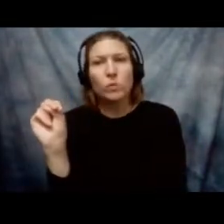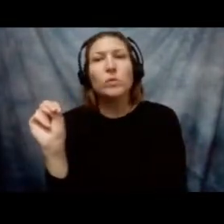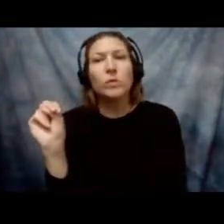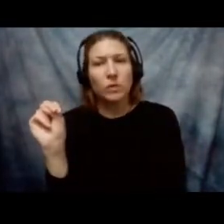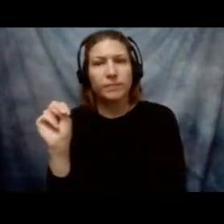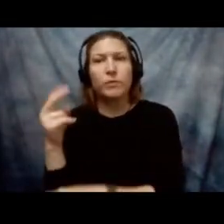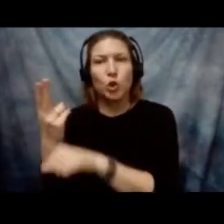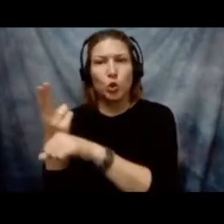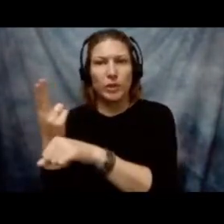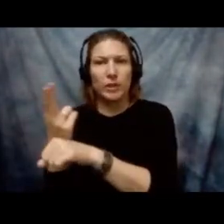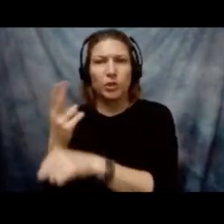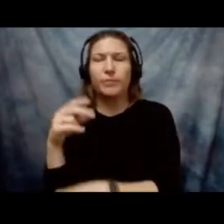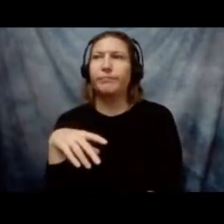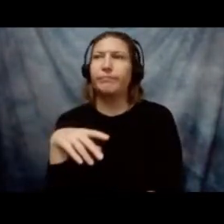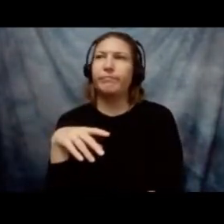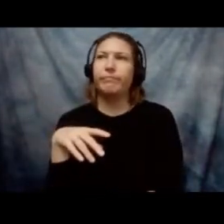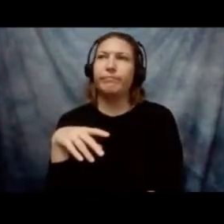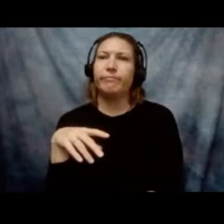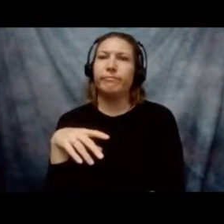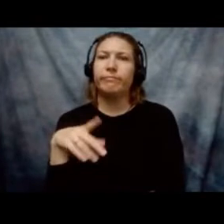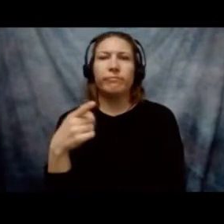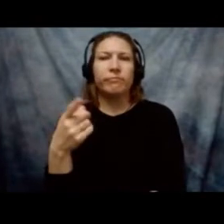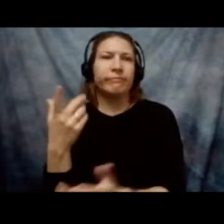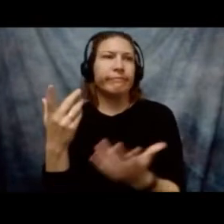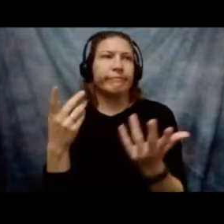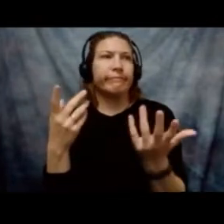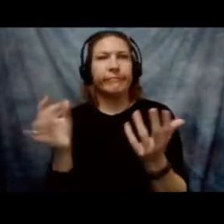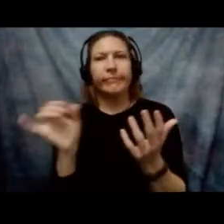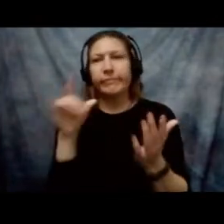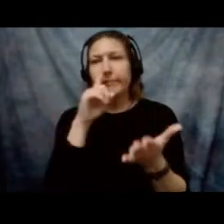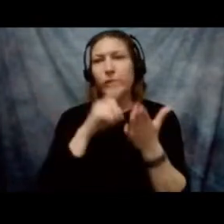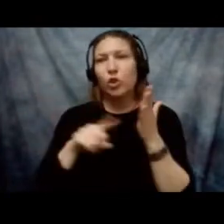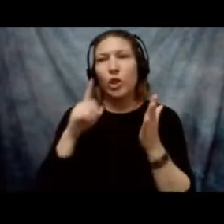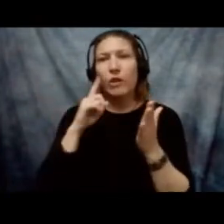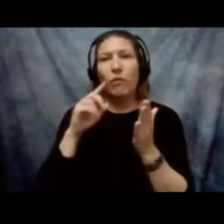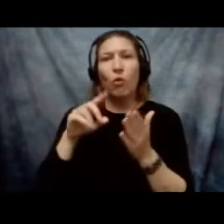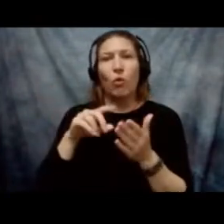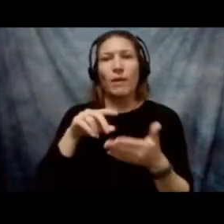things for dyslexia um some other things like how is your spacing what do your screens look like